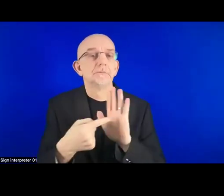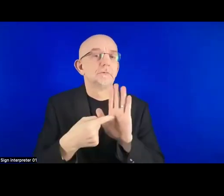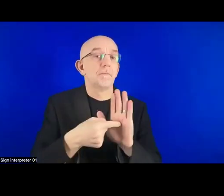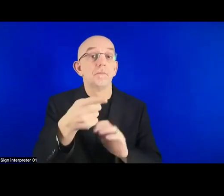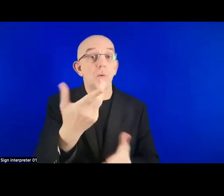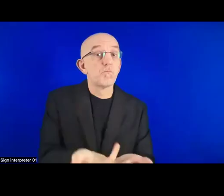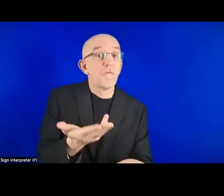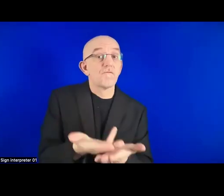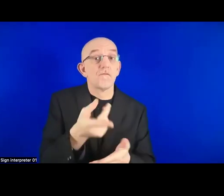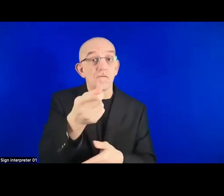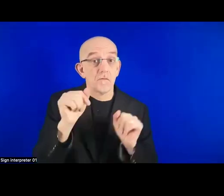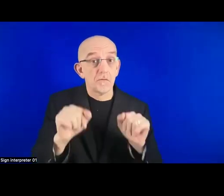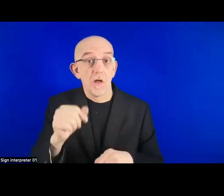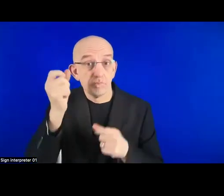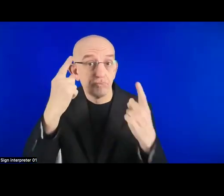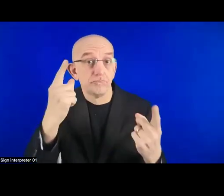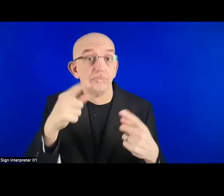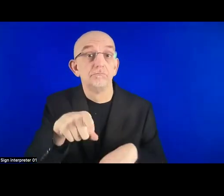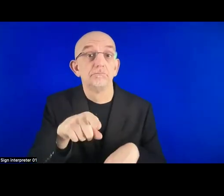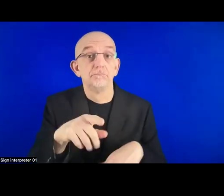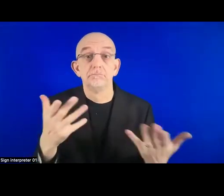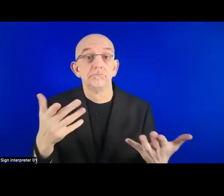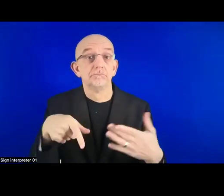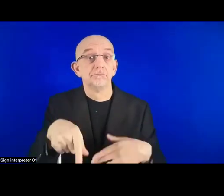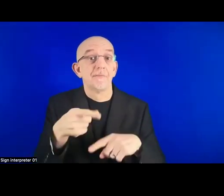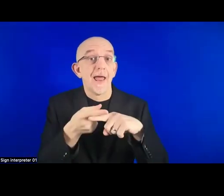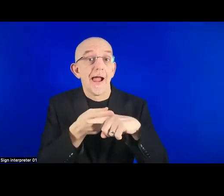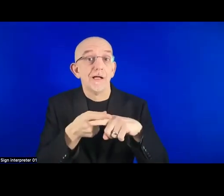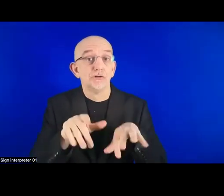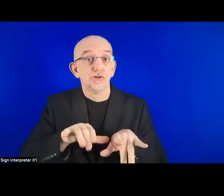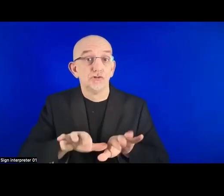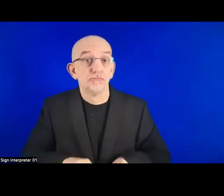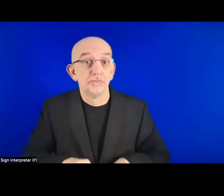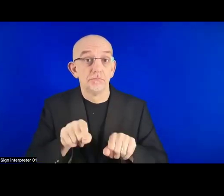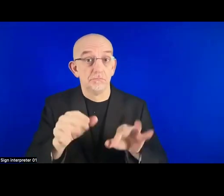project, or proof of your mobility or proof of your PhD award, so you must have